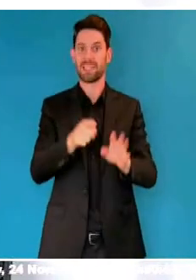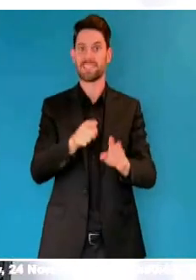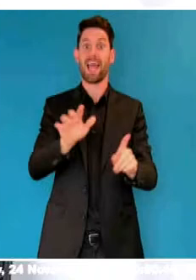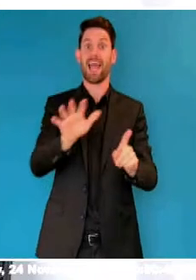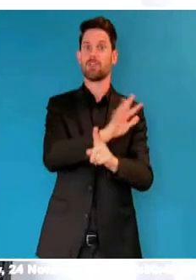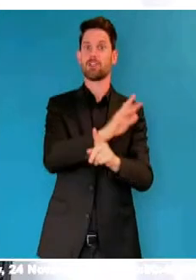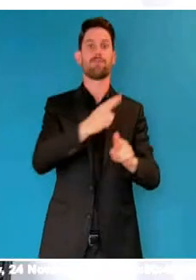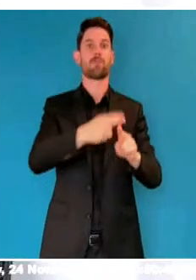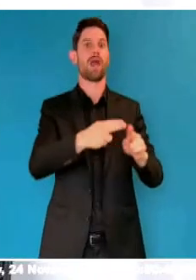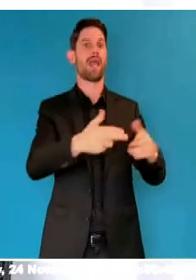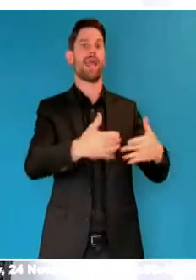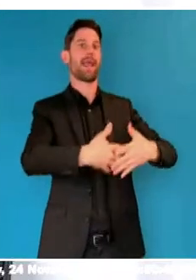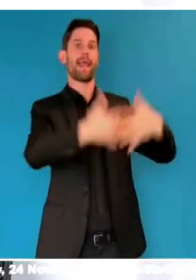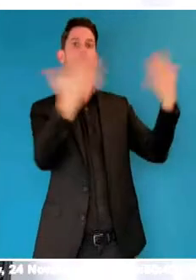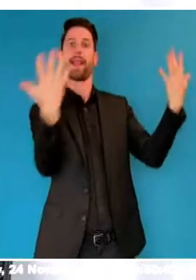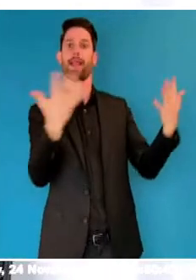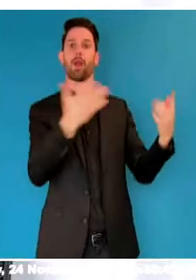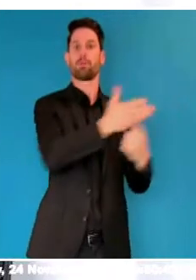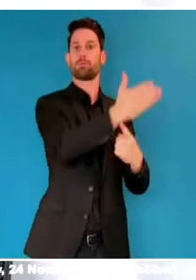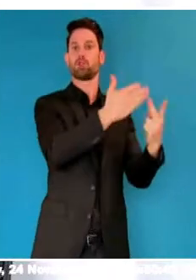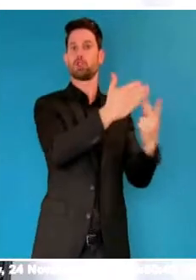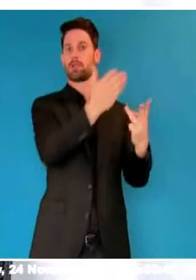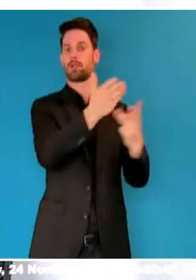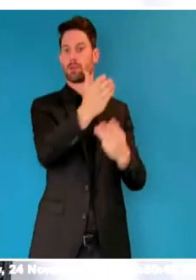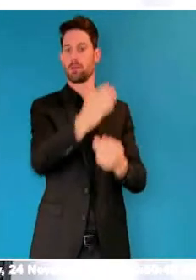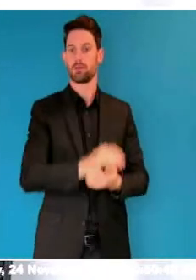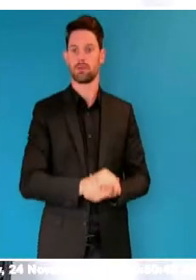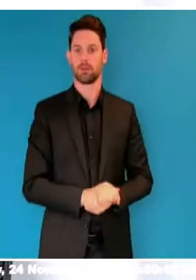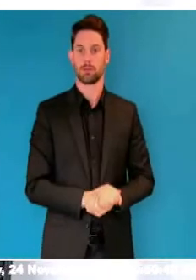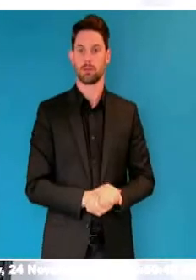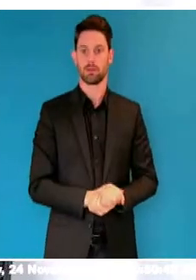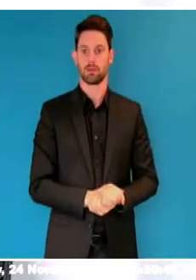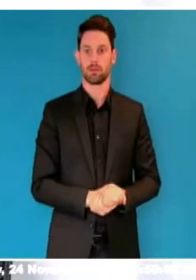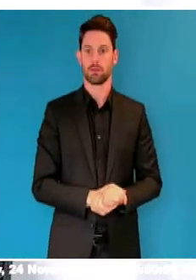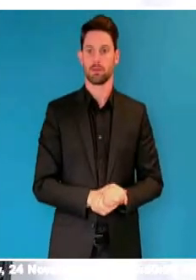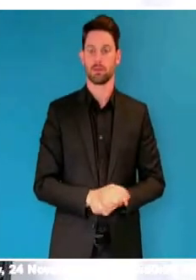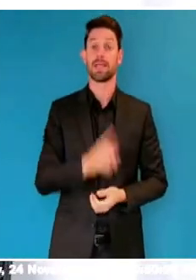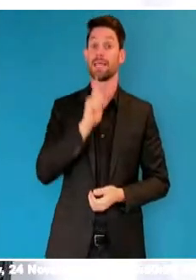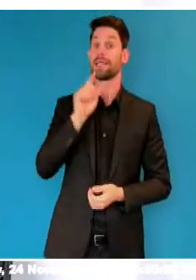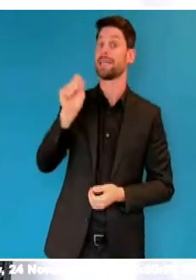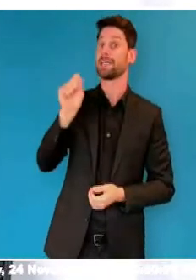Yes. Sorry, that is the up to date figure, I was looking at the one from May.